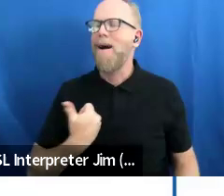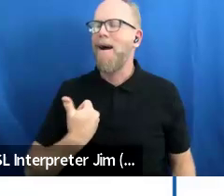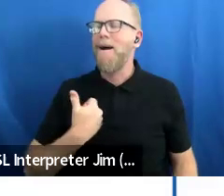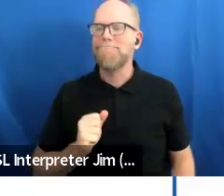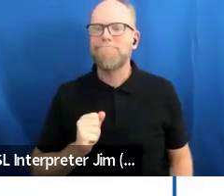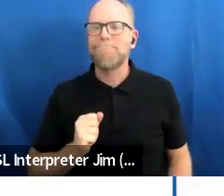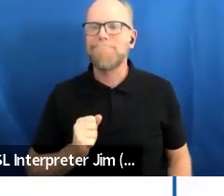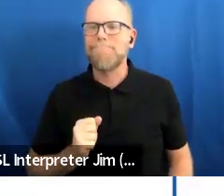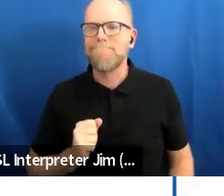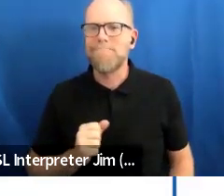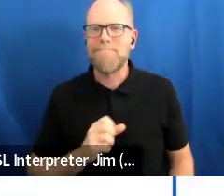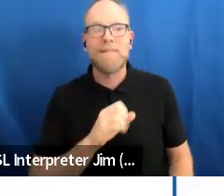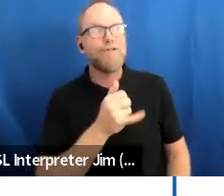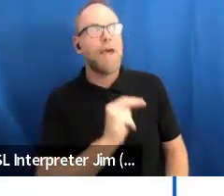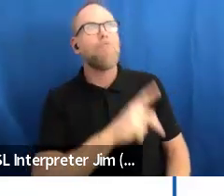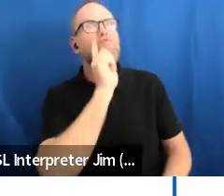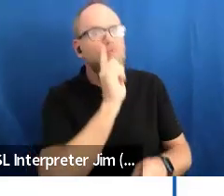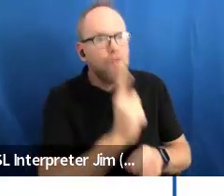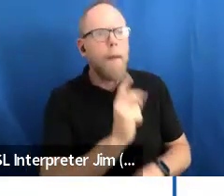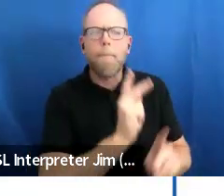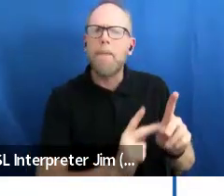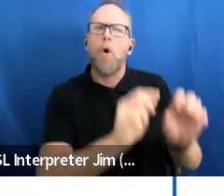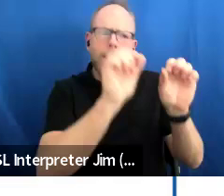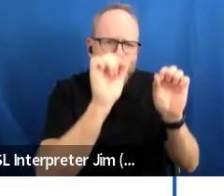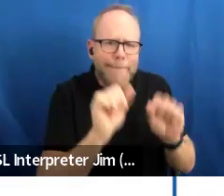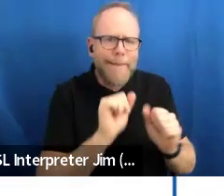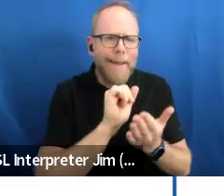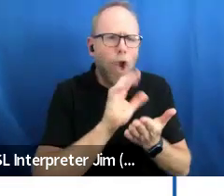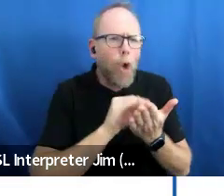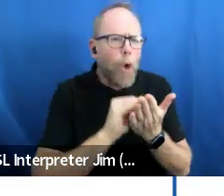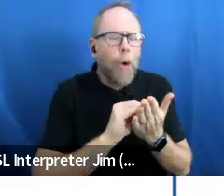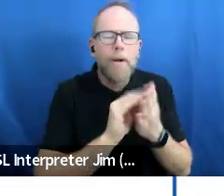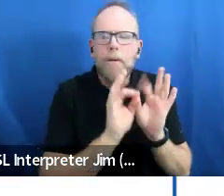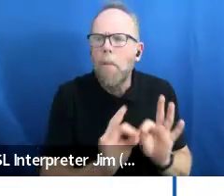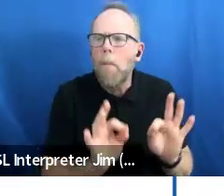can learn valuable traits and skills in vocational schools and don't forget,